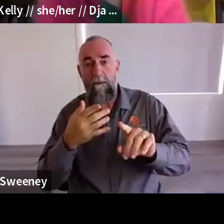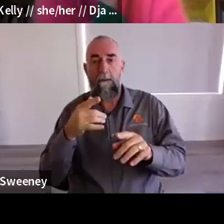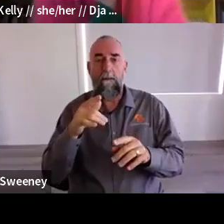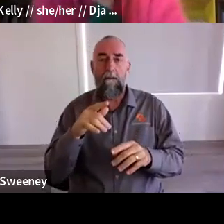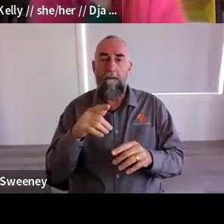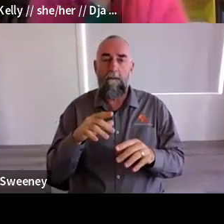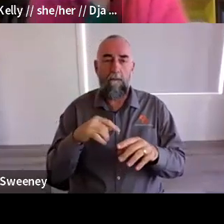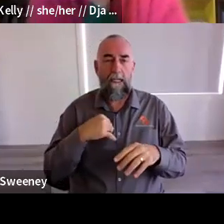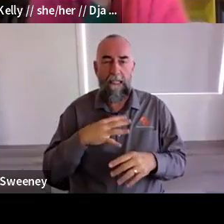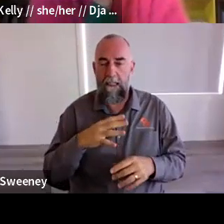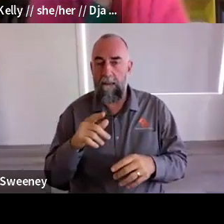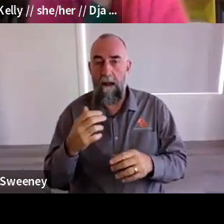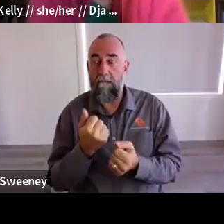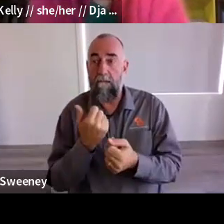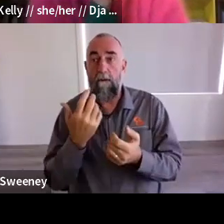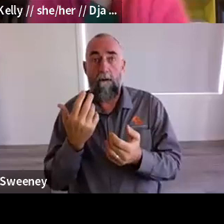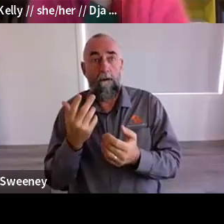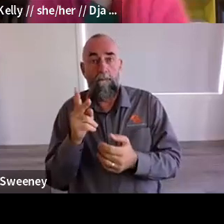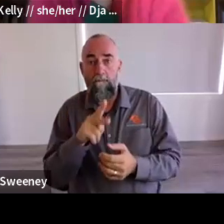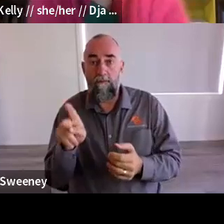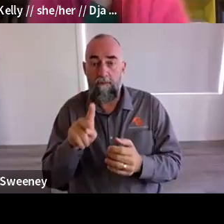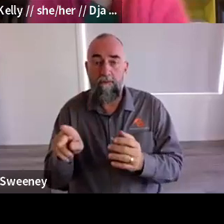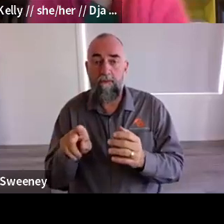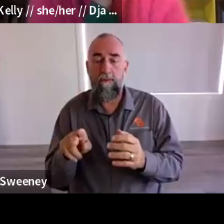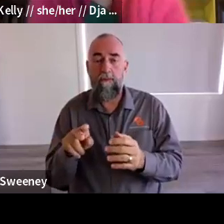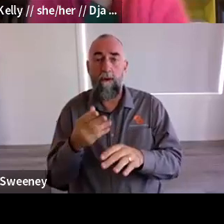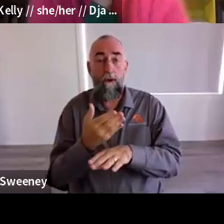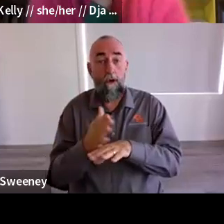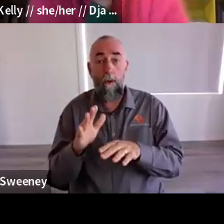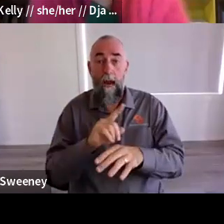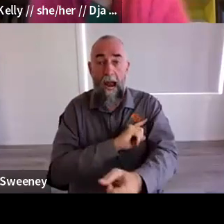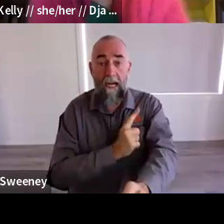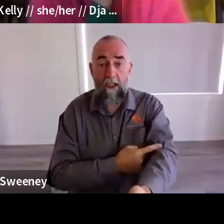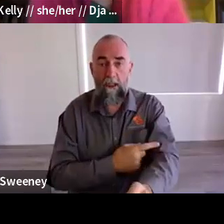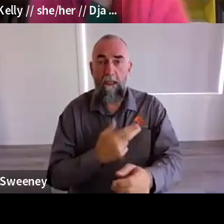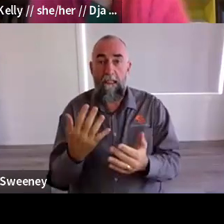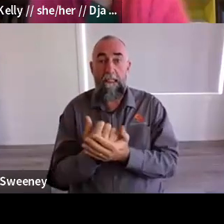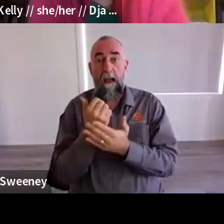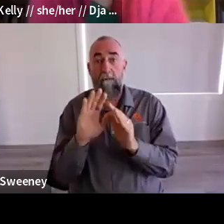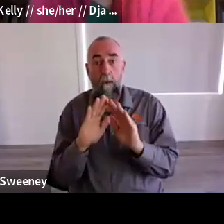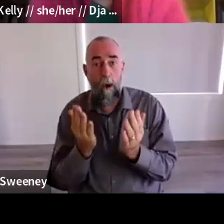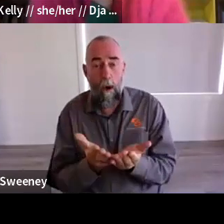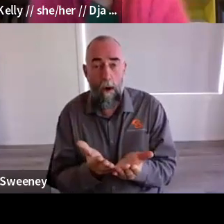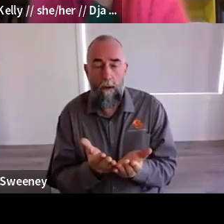move to a better world. Often sometimes in the climate conversation there's solutions like tech or net zero or targets or Excel spread sheets, or